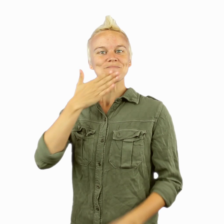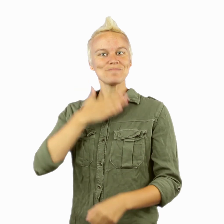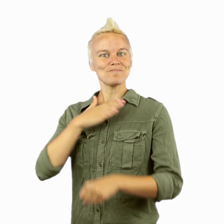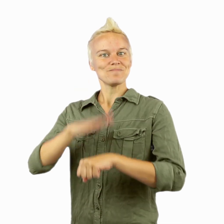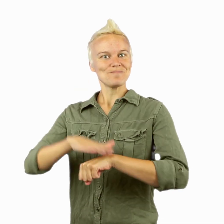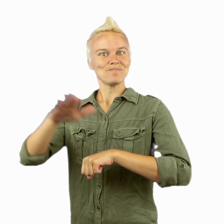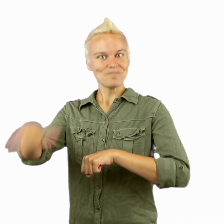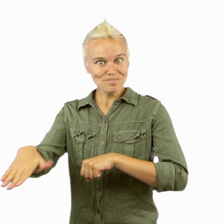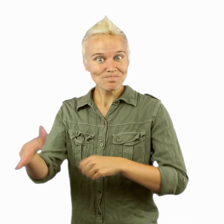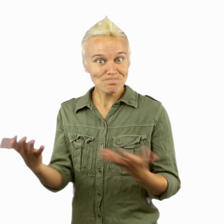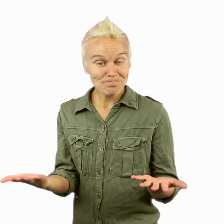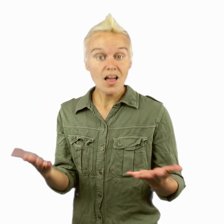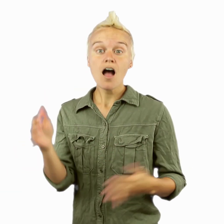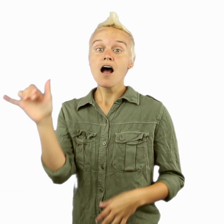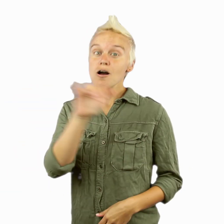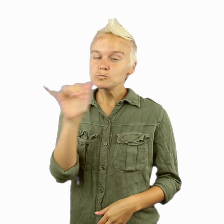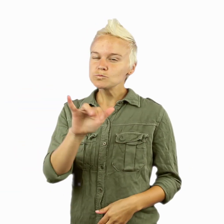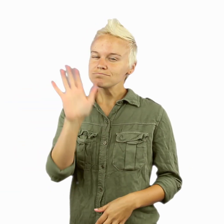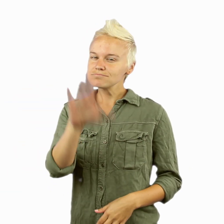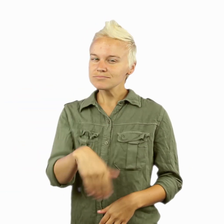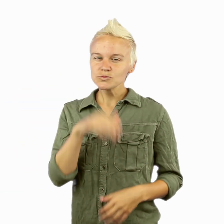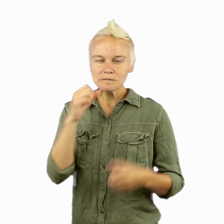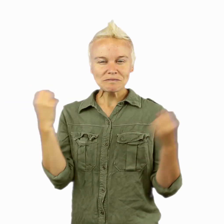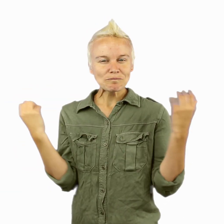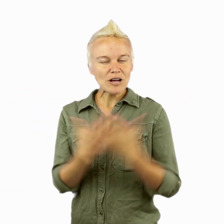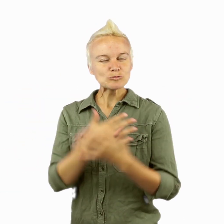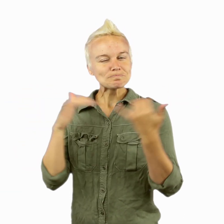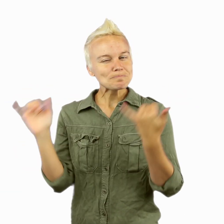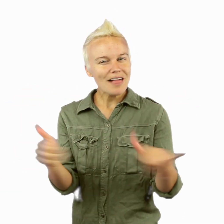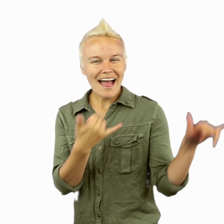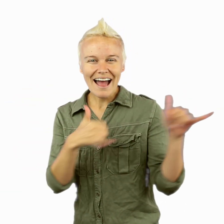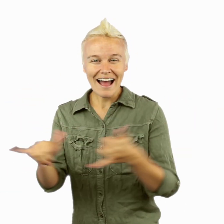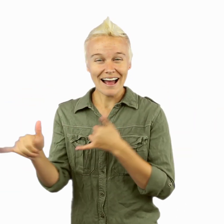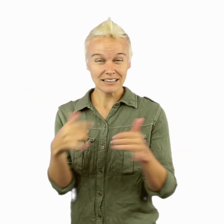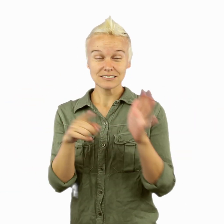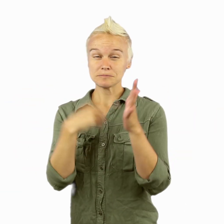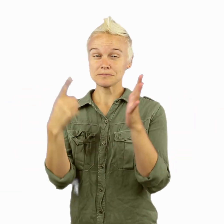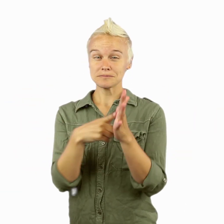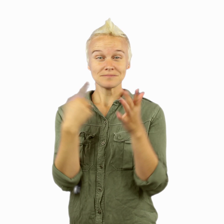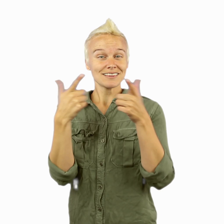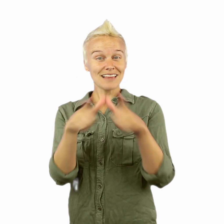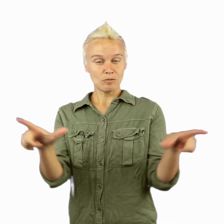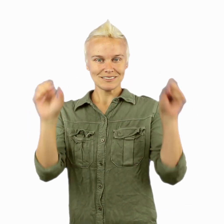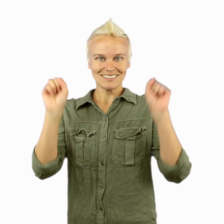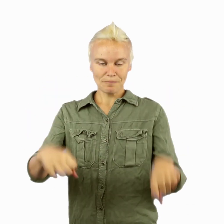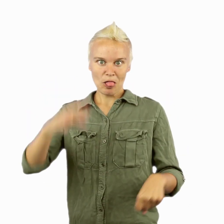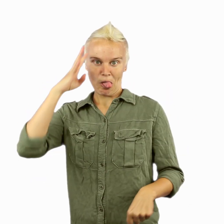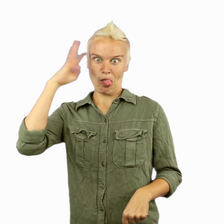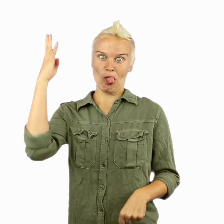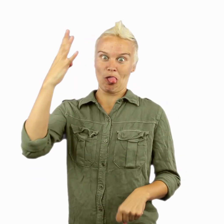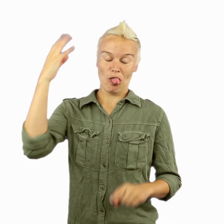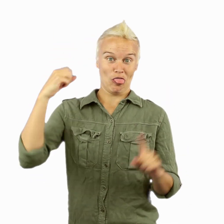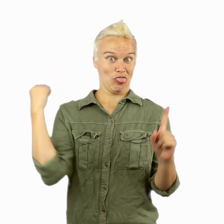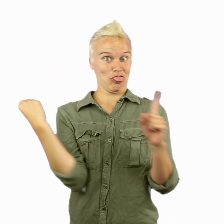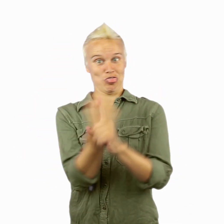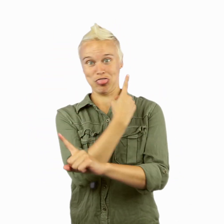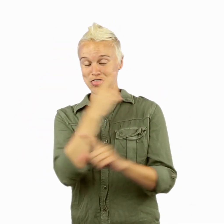claws by the wrist, And aggressive swipe in neutral space. Using location patterns is another form of ASL rhyming.